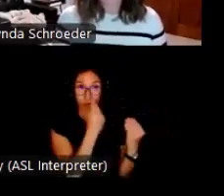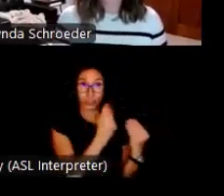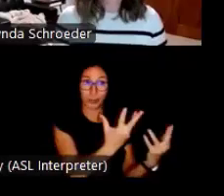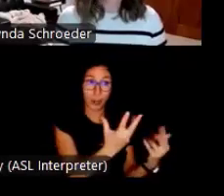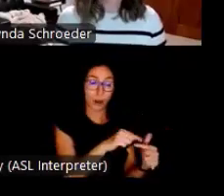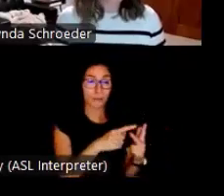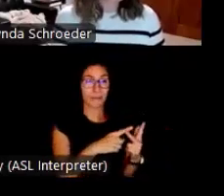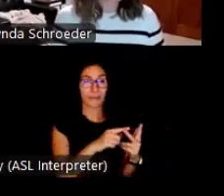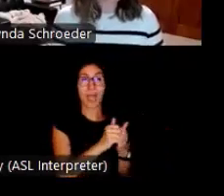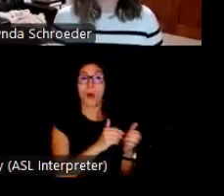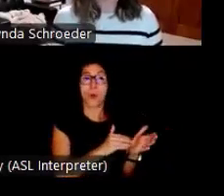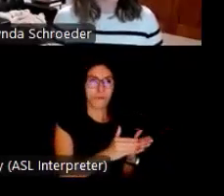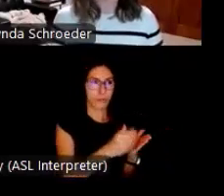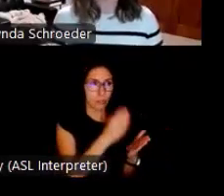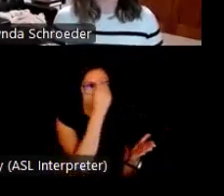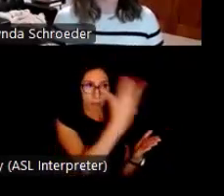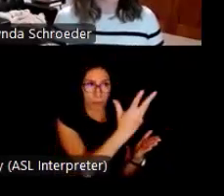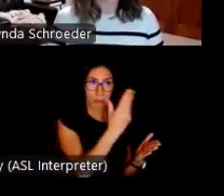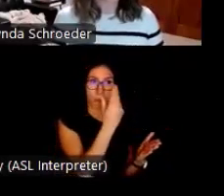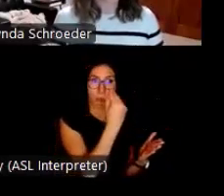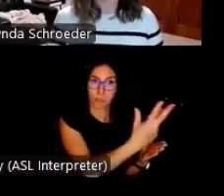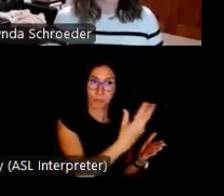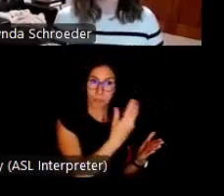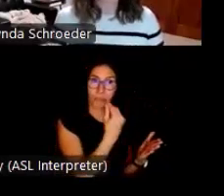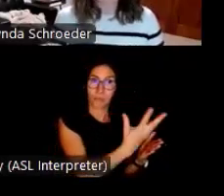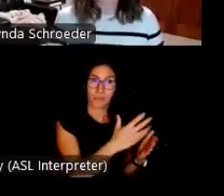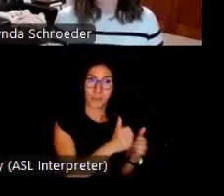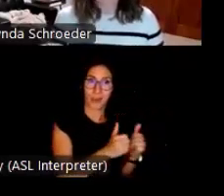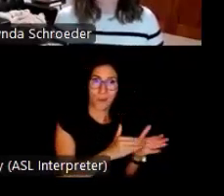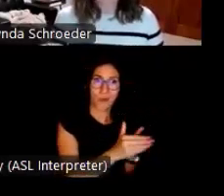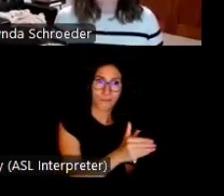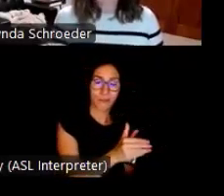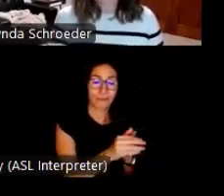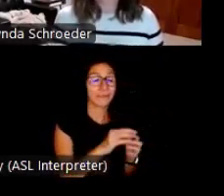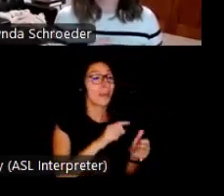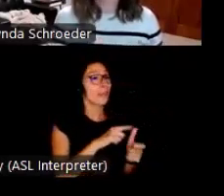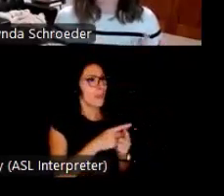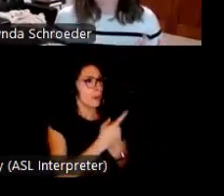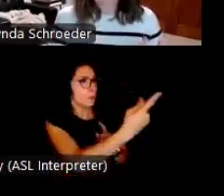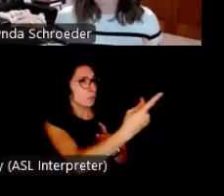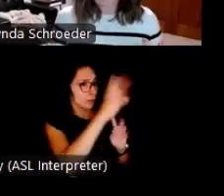And then I even create a communication plan with these partners, how frequently will I reach out